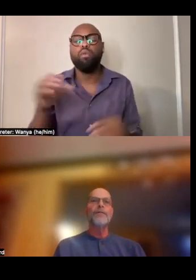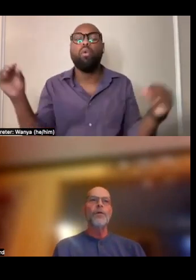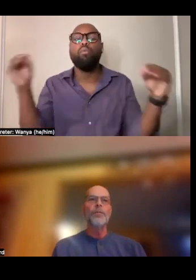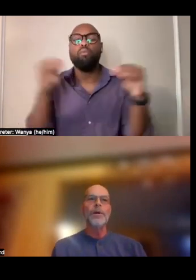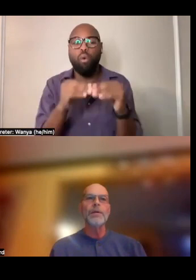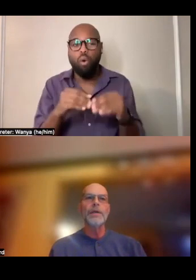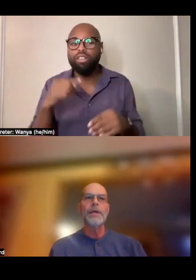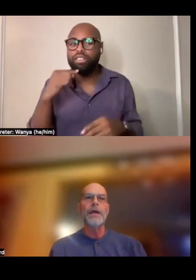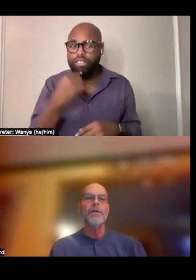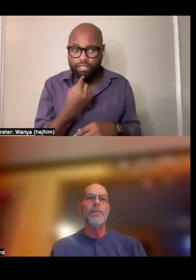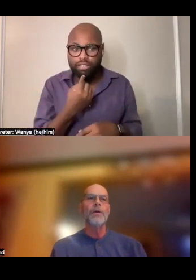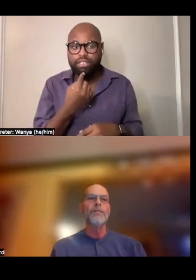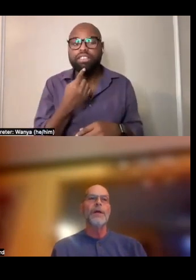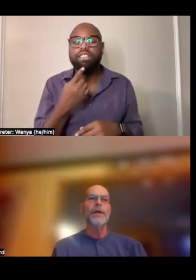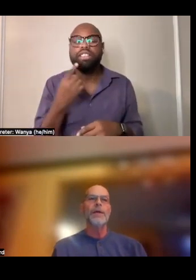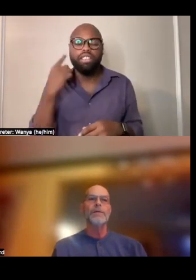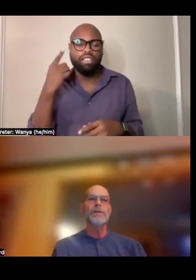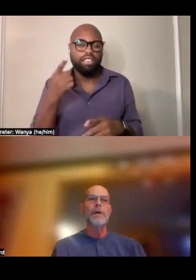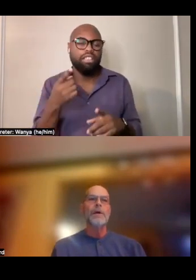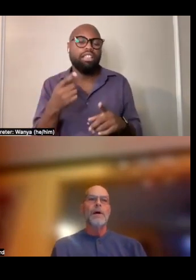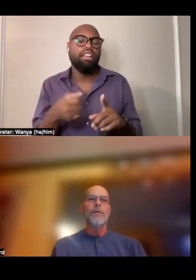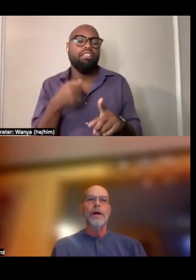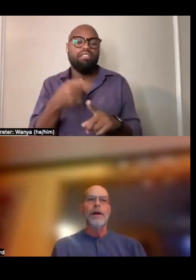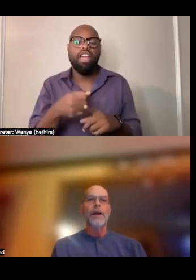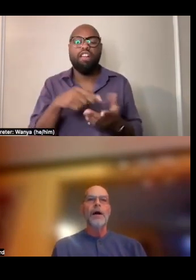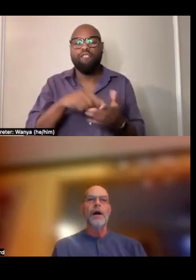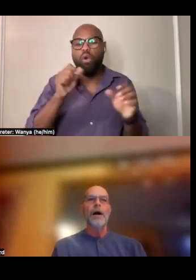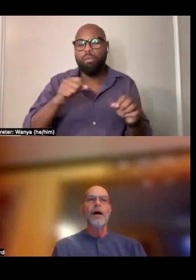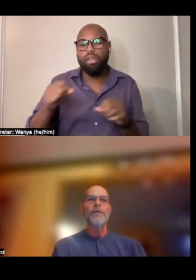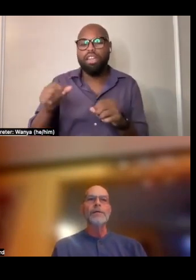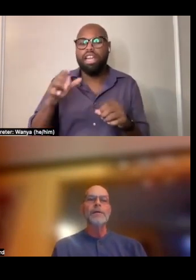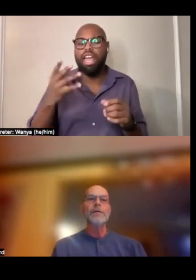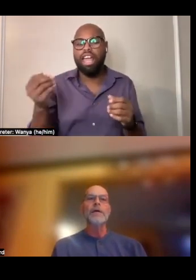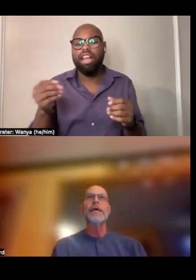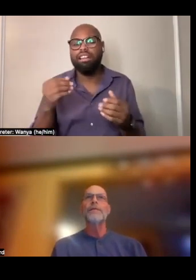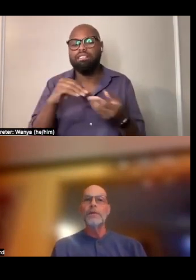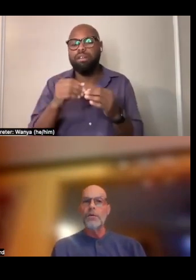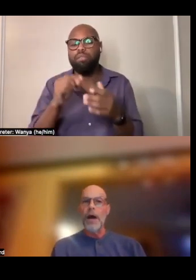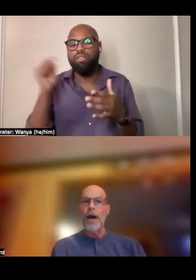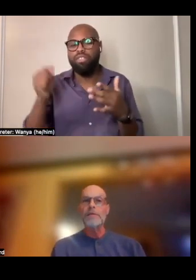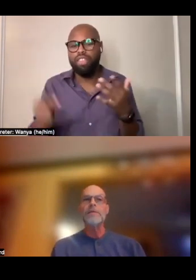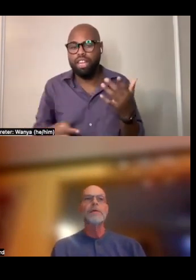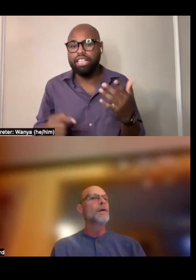affordability and a number of things there. And this is in the US,